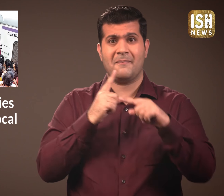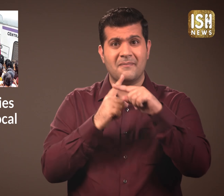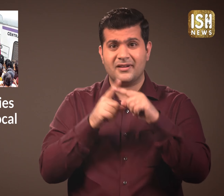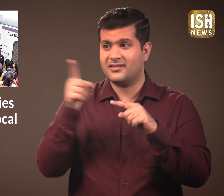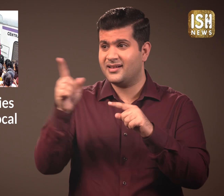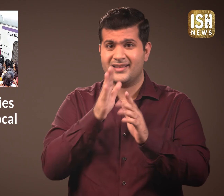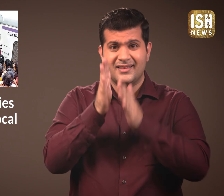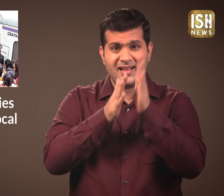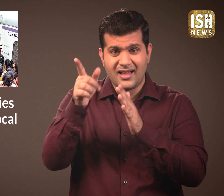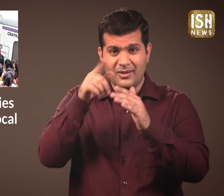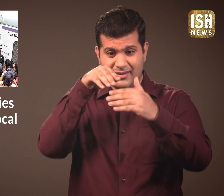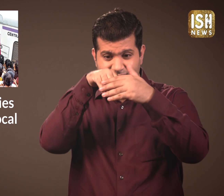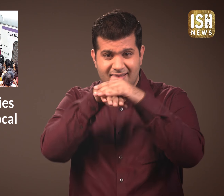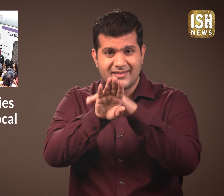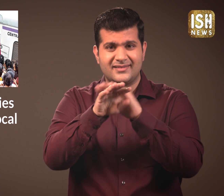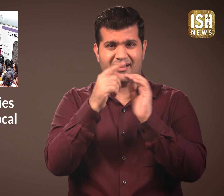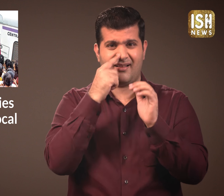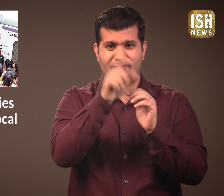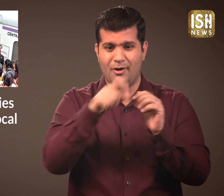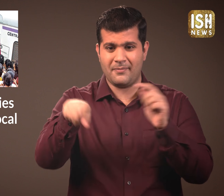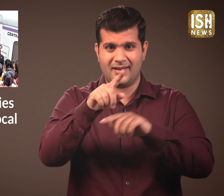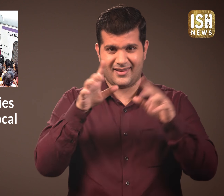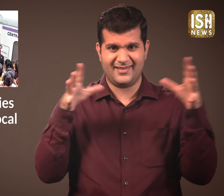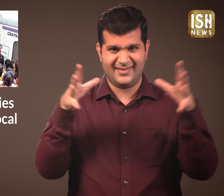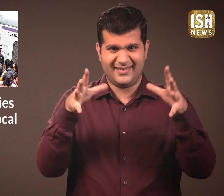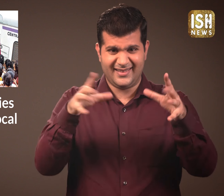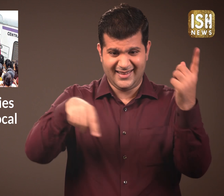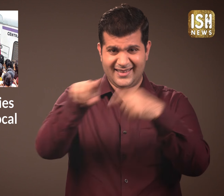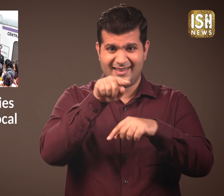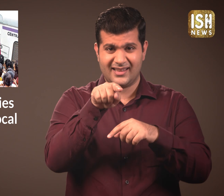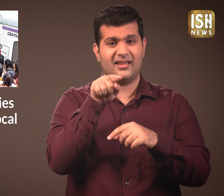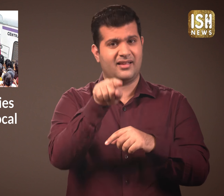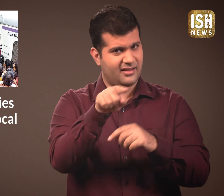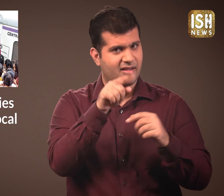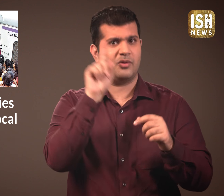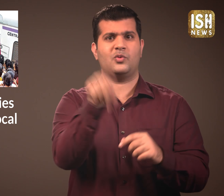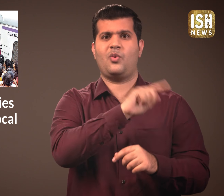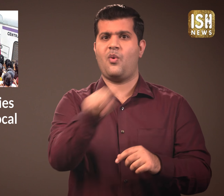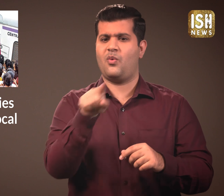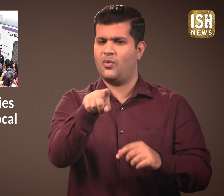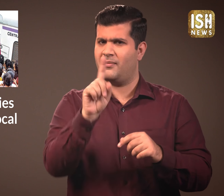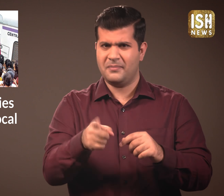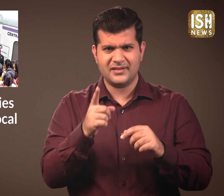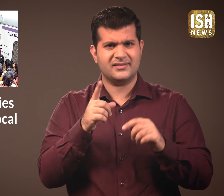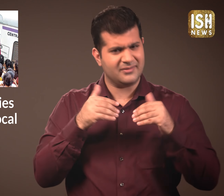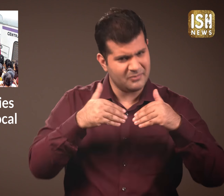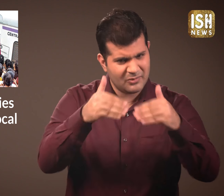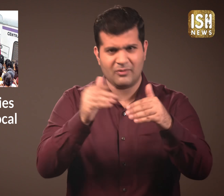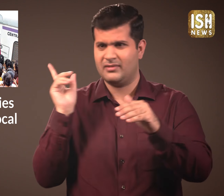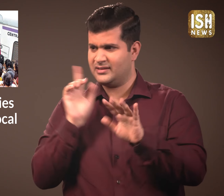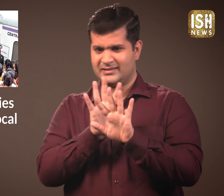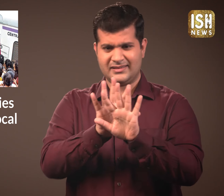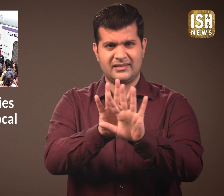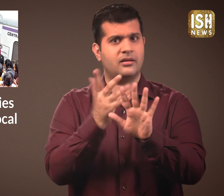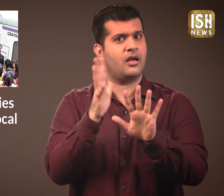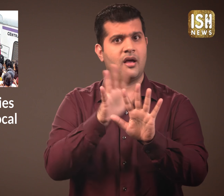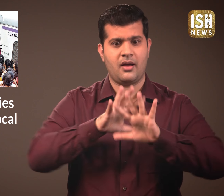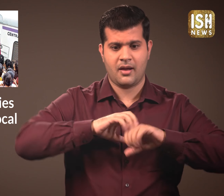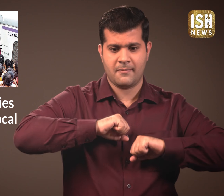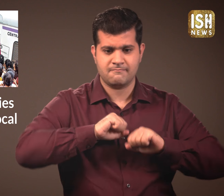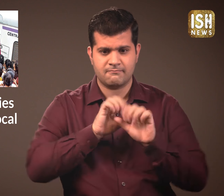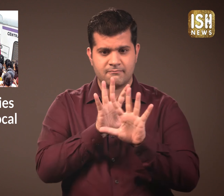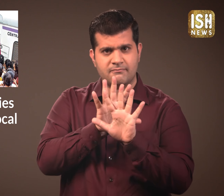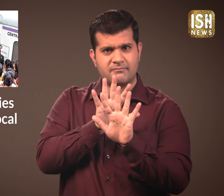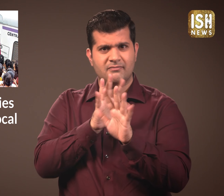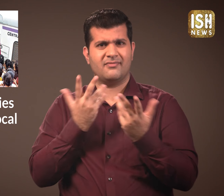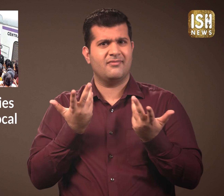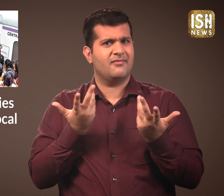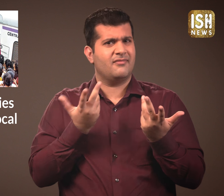Also women passengers block the entrance of the train making it difficult for people to enter. This is wrong! They must move.